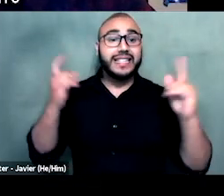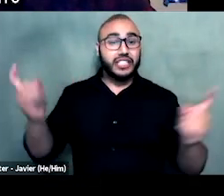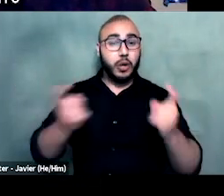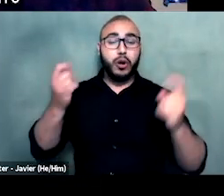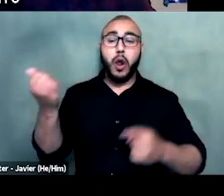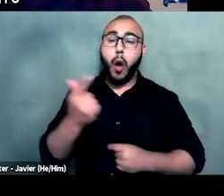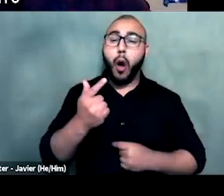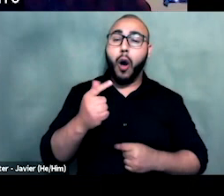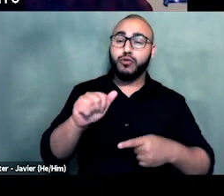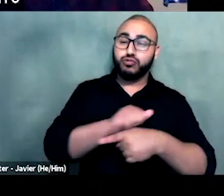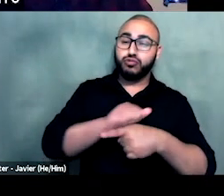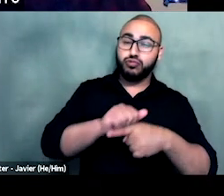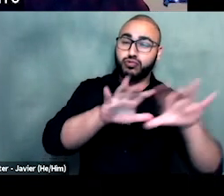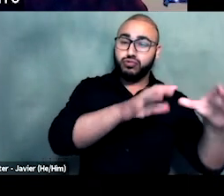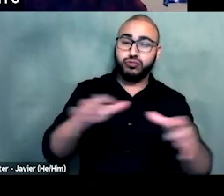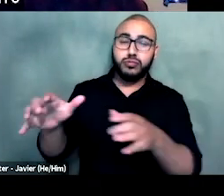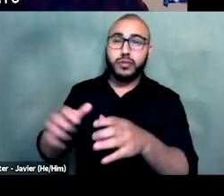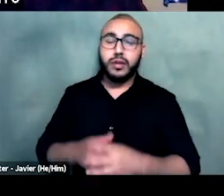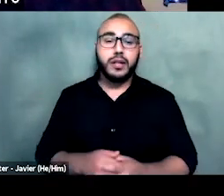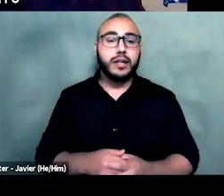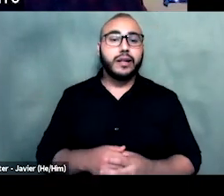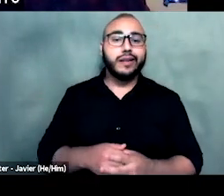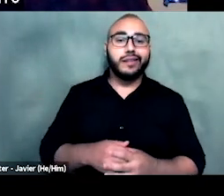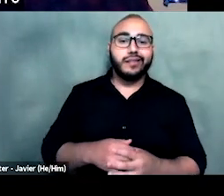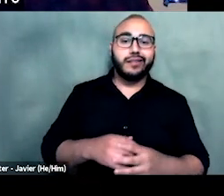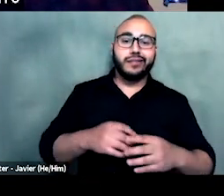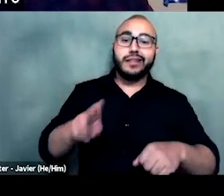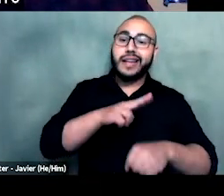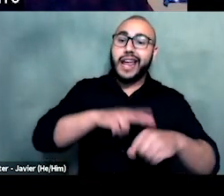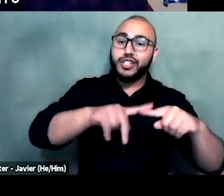celebrate, honor the cycles of nature, the planting and harvesting of crops. We have